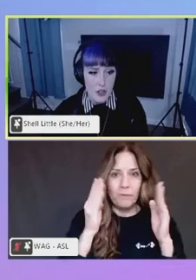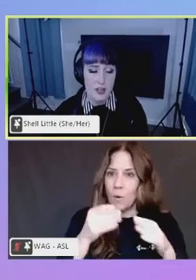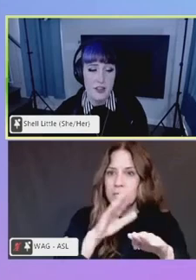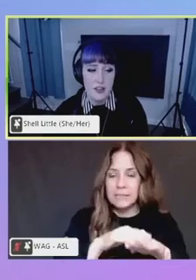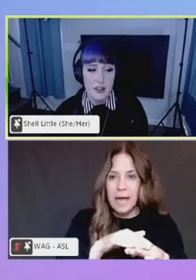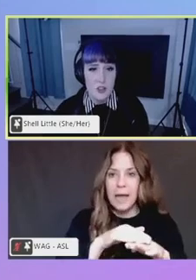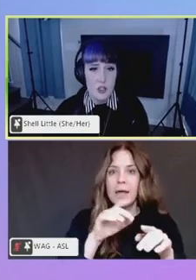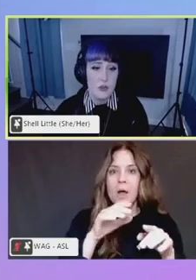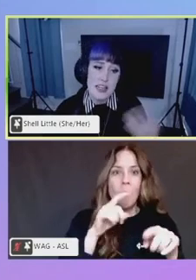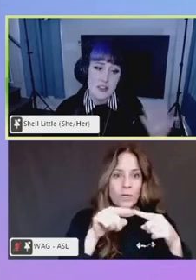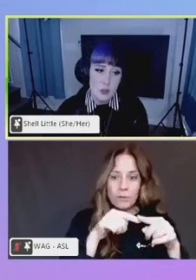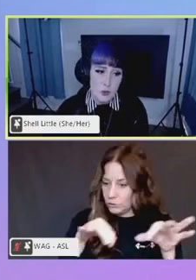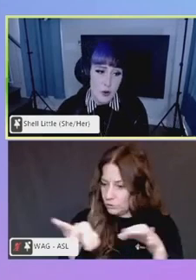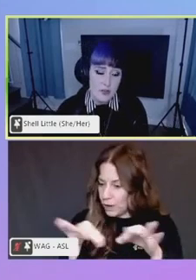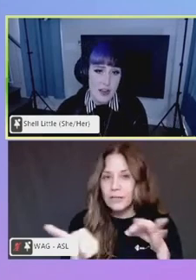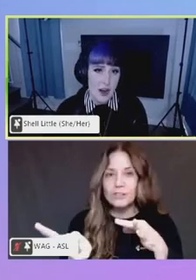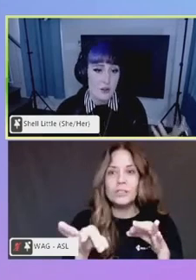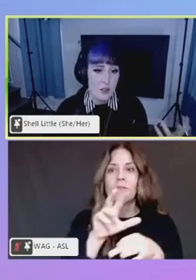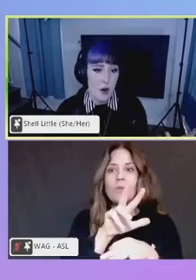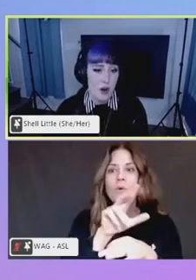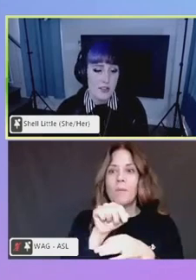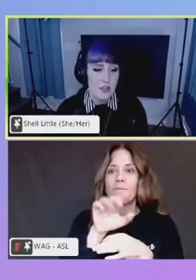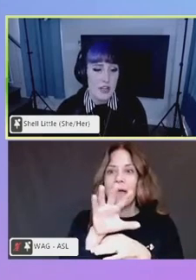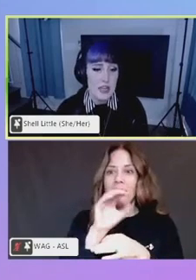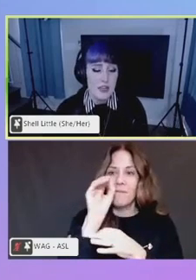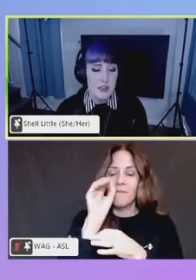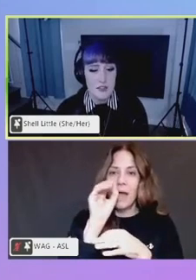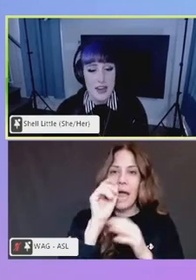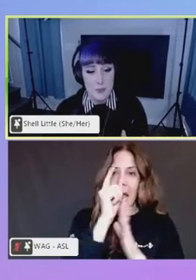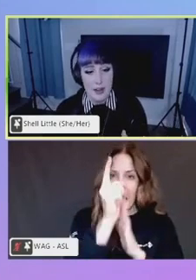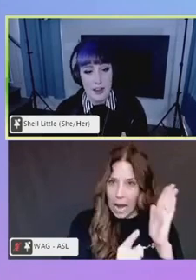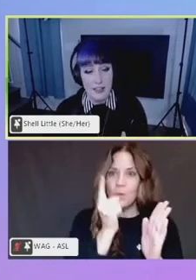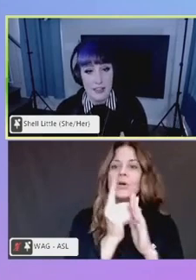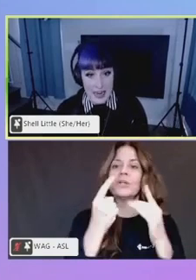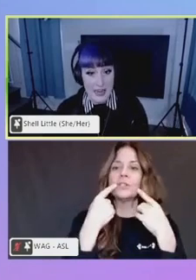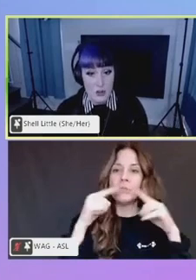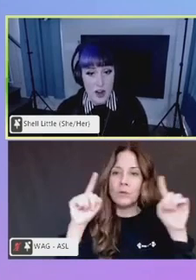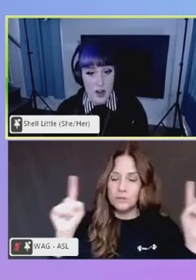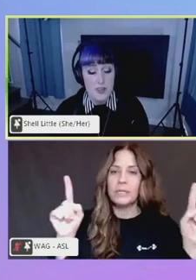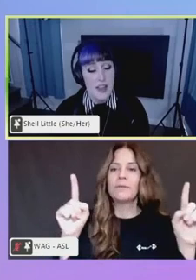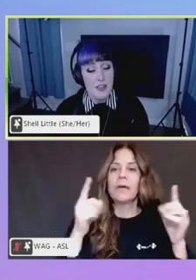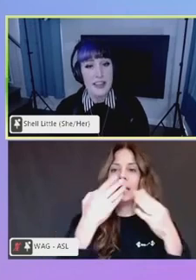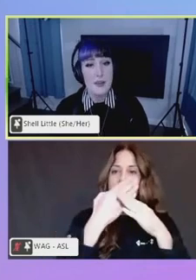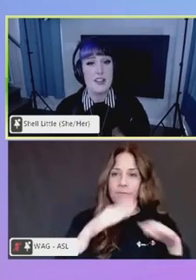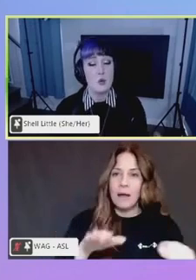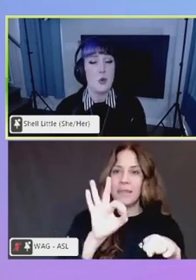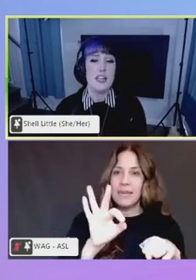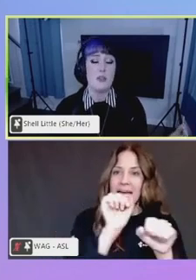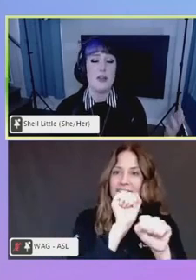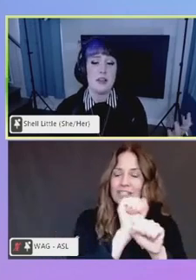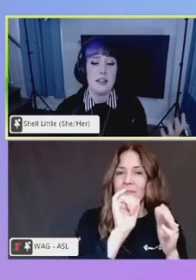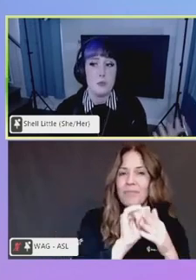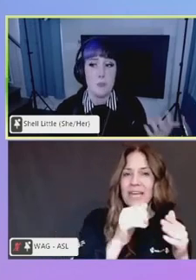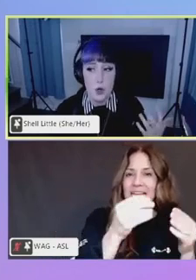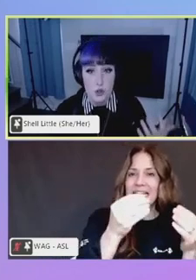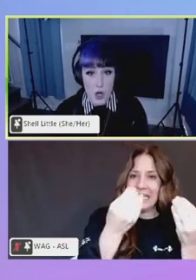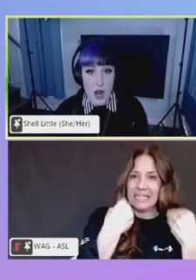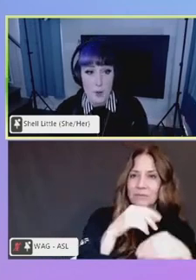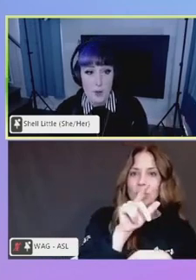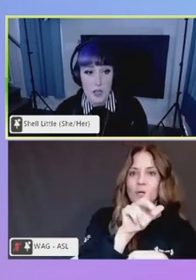productive for 2.5 hours a day. And we know it takes at least 24 minutes to refocus on a task after distraction.